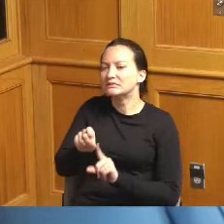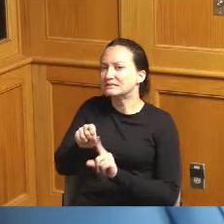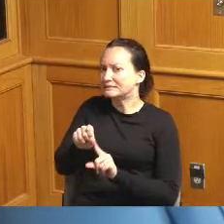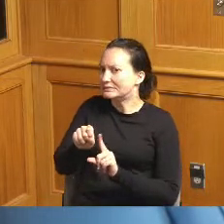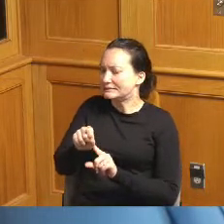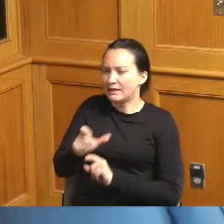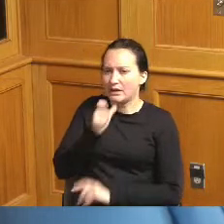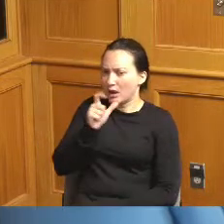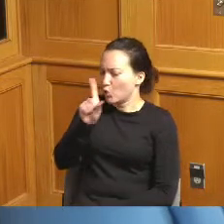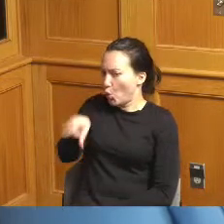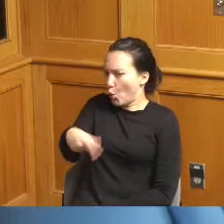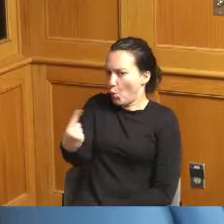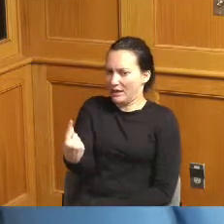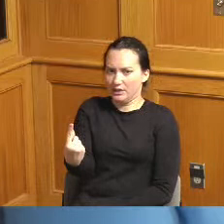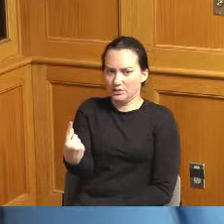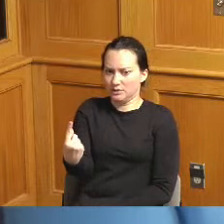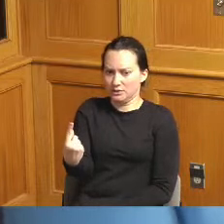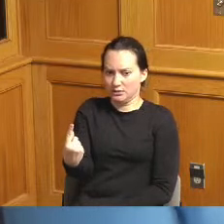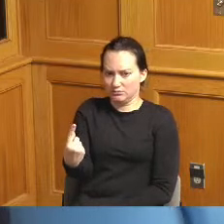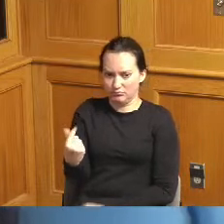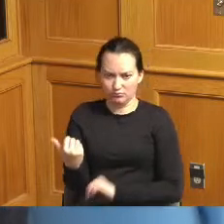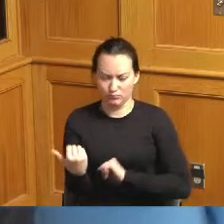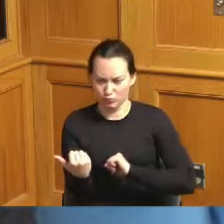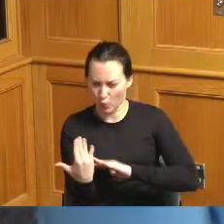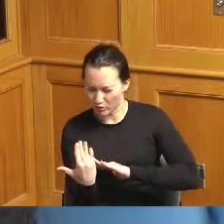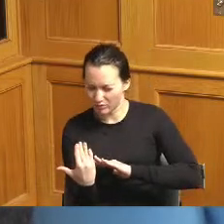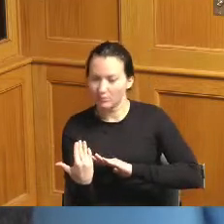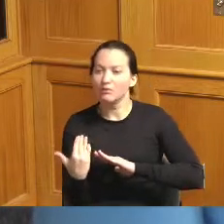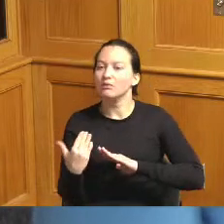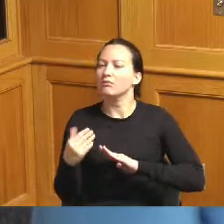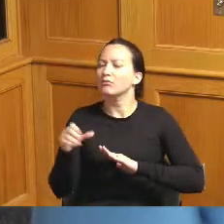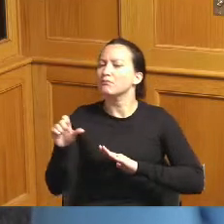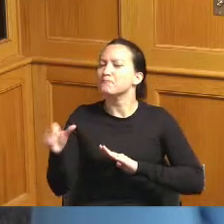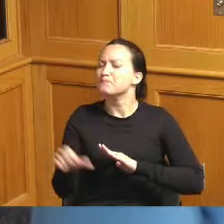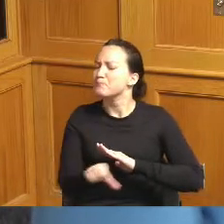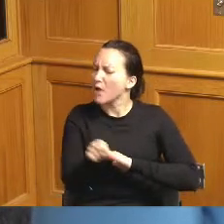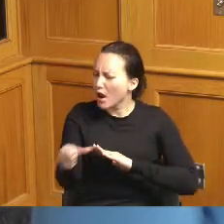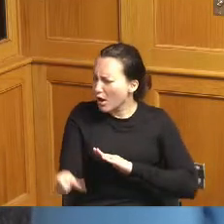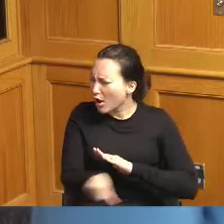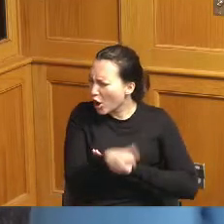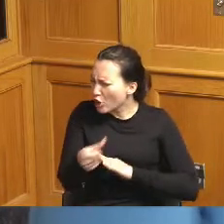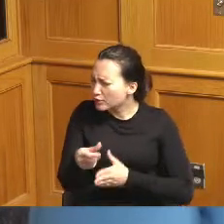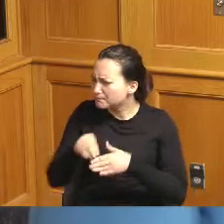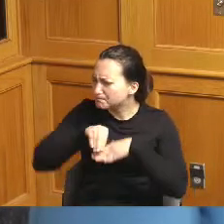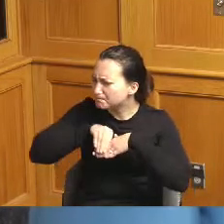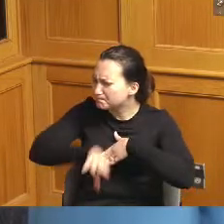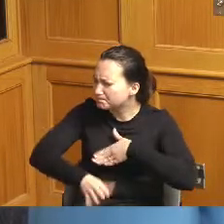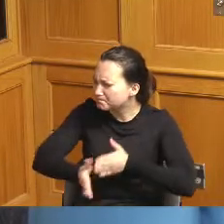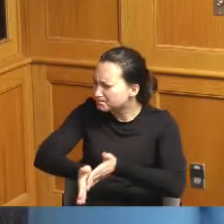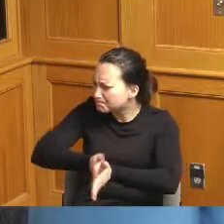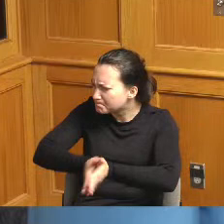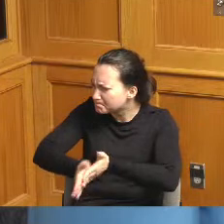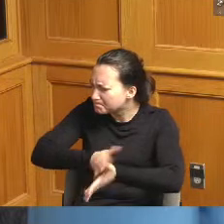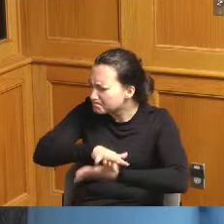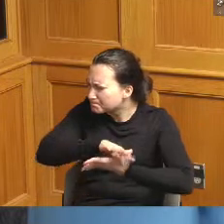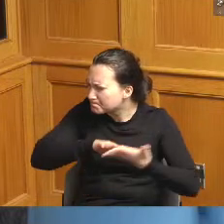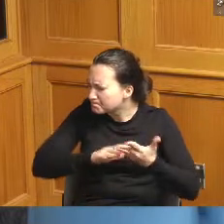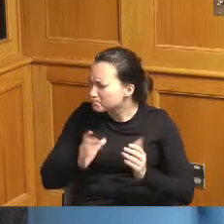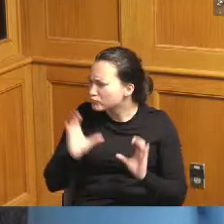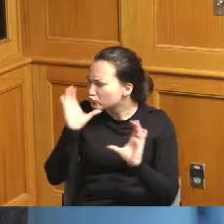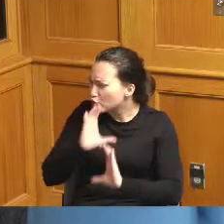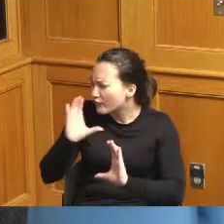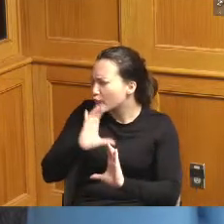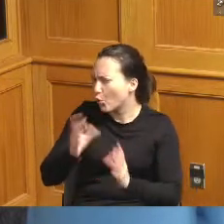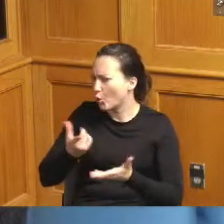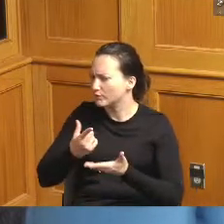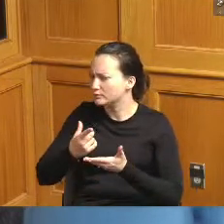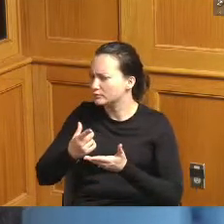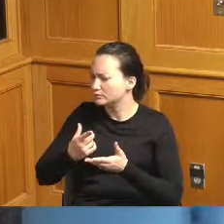just the only way are there other incentives that we should be looking at or did you look at or we